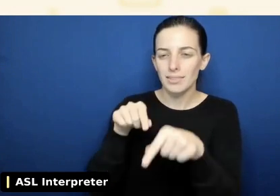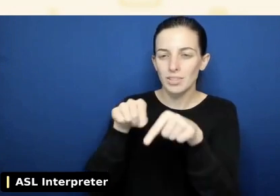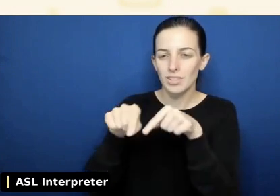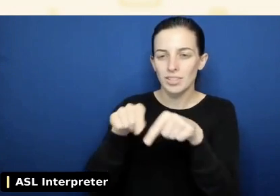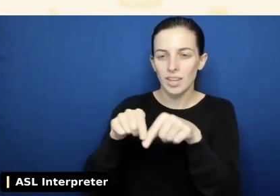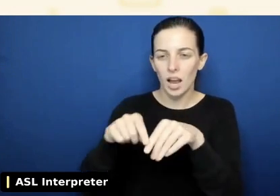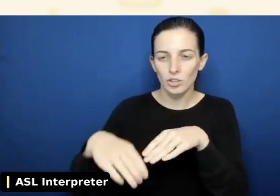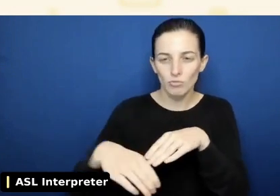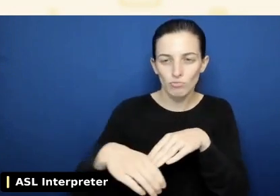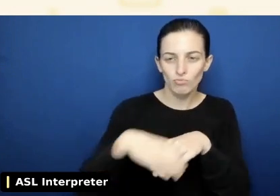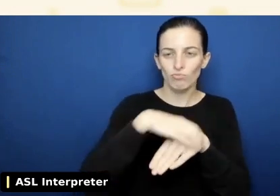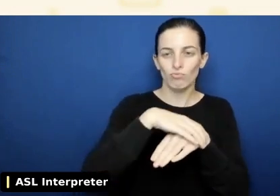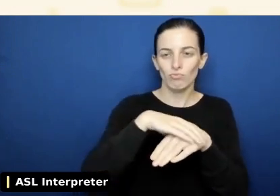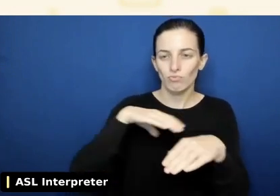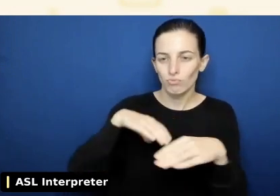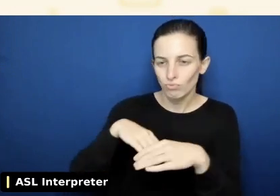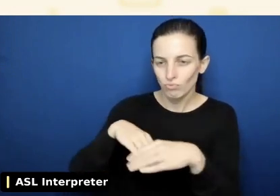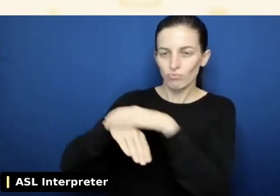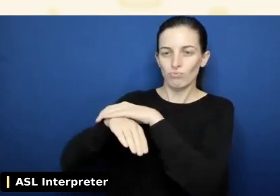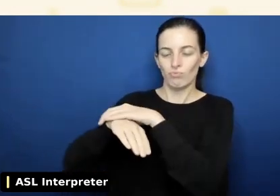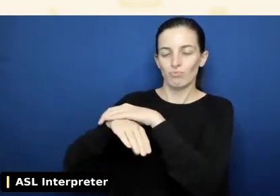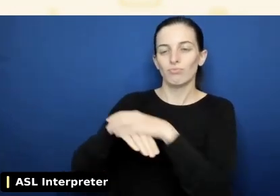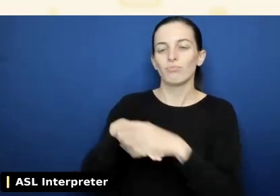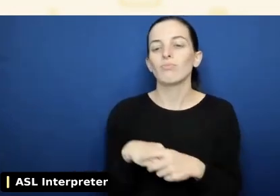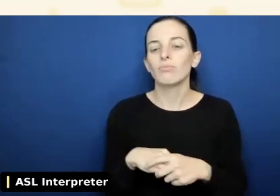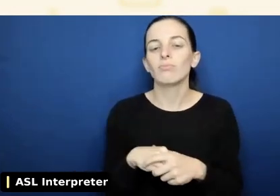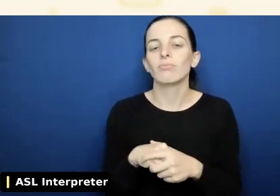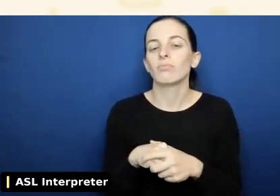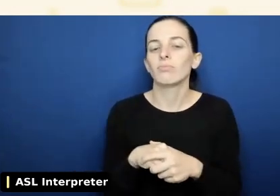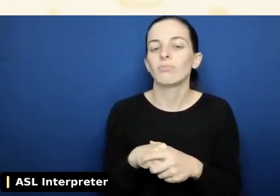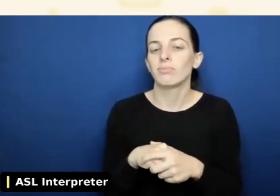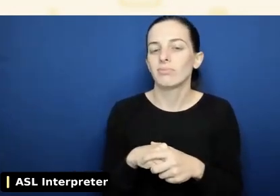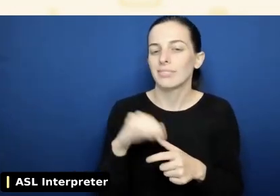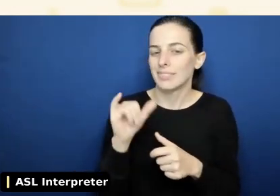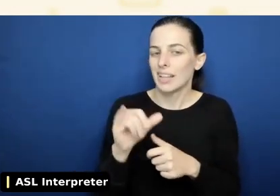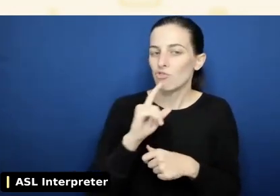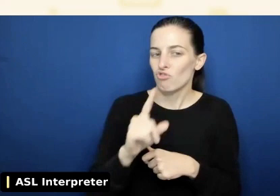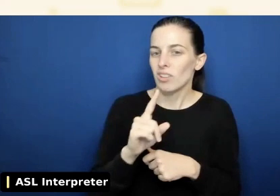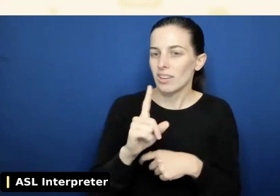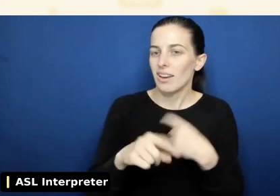the profound journey of acceptance and adaptation.